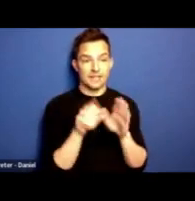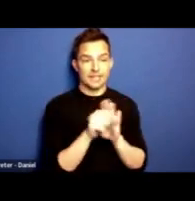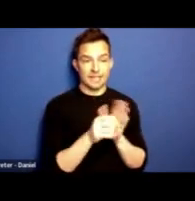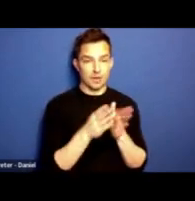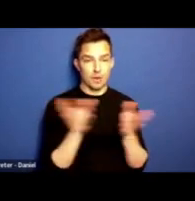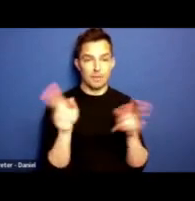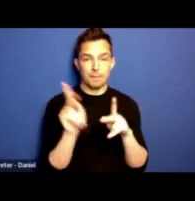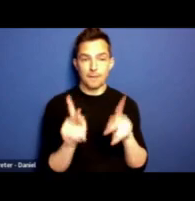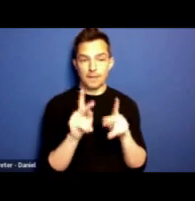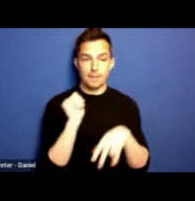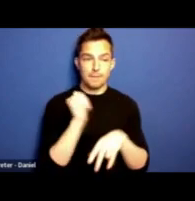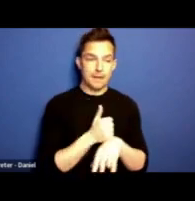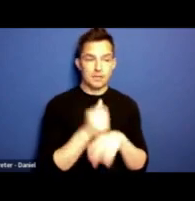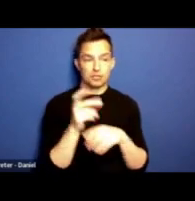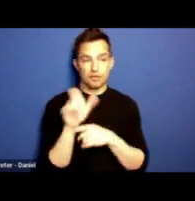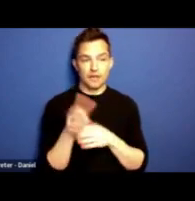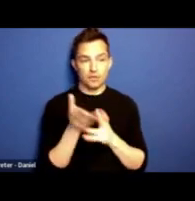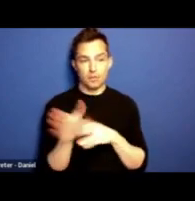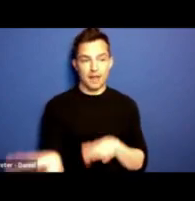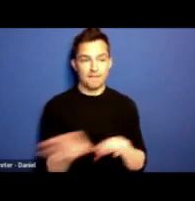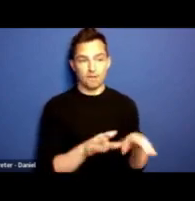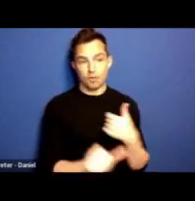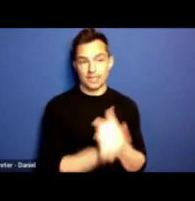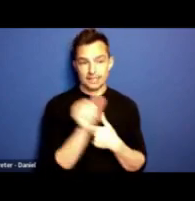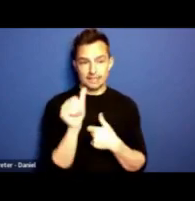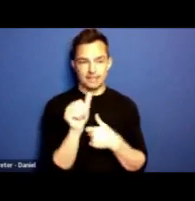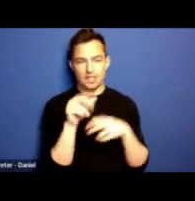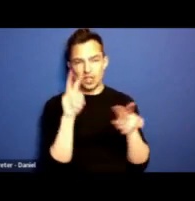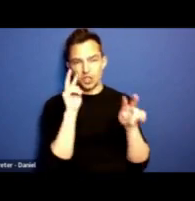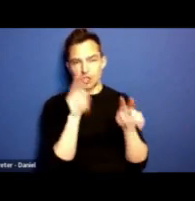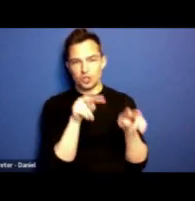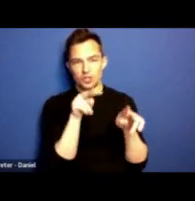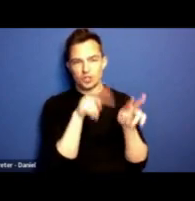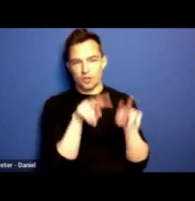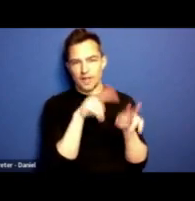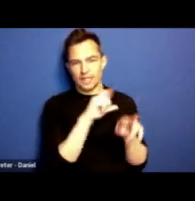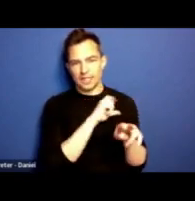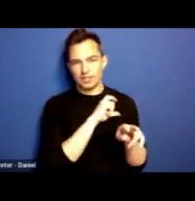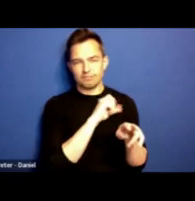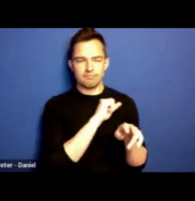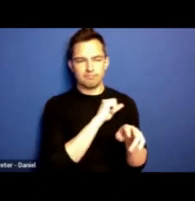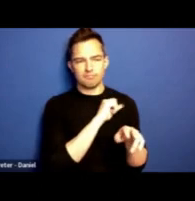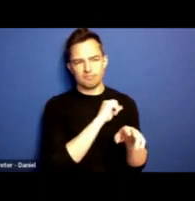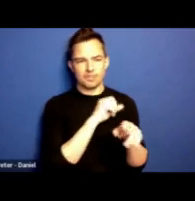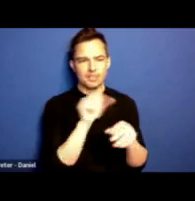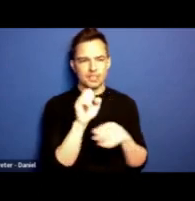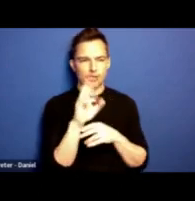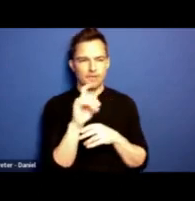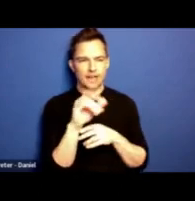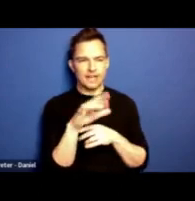based survey through our behavioral risk factor surveillance system, that will, that provides us with the prevalence of lifetime history